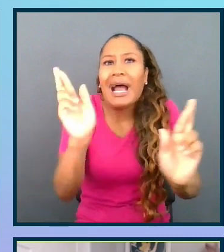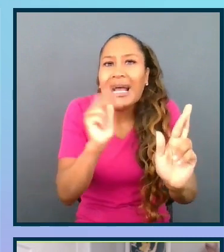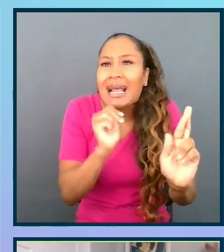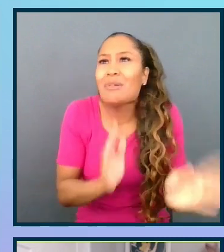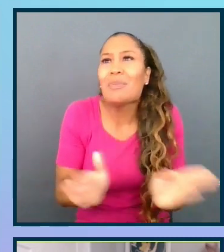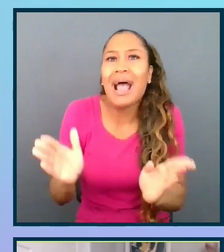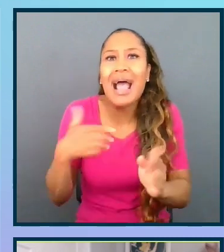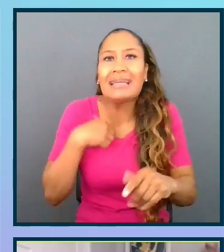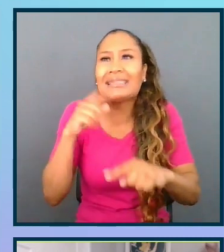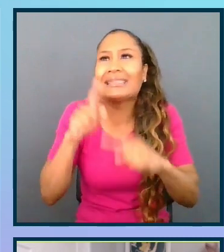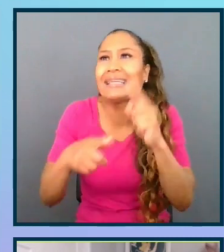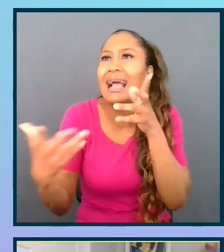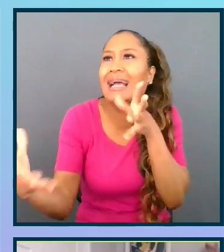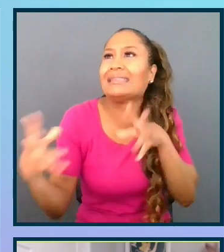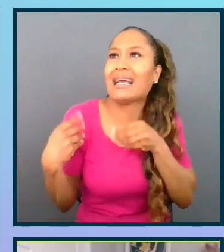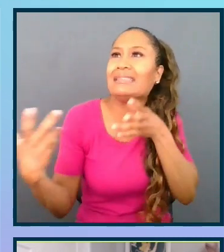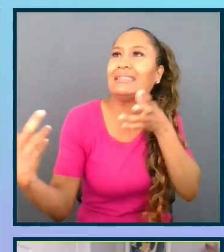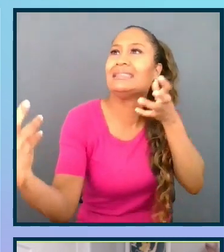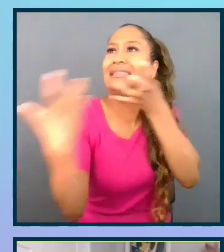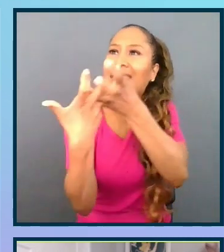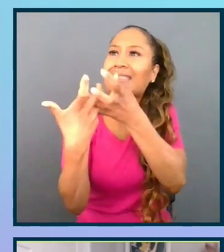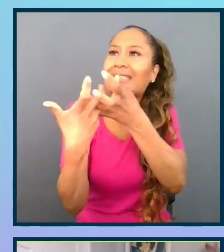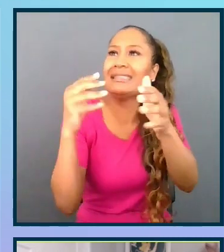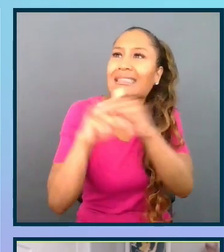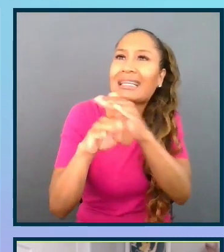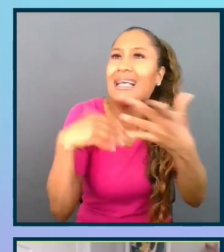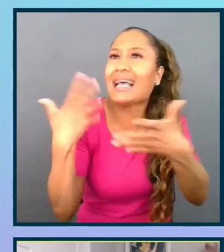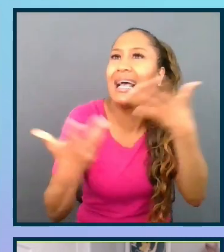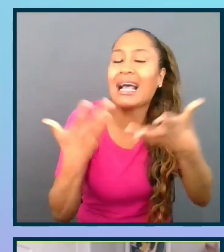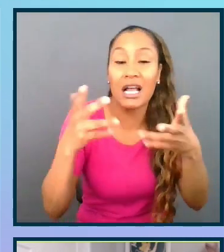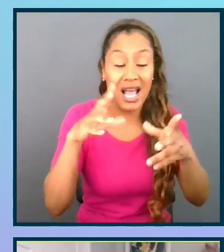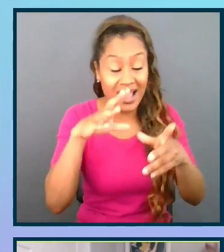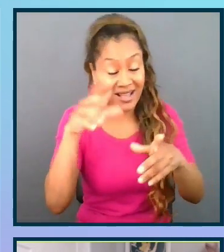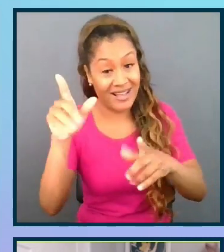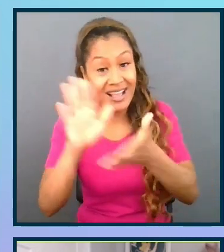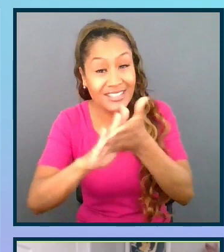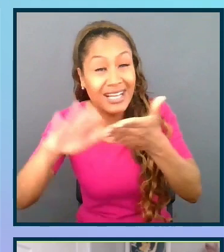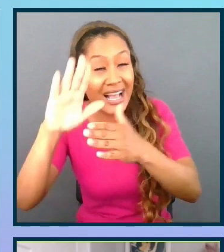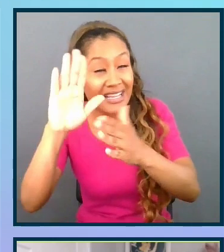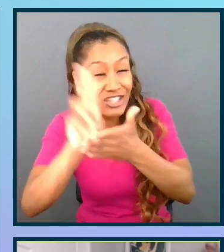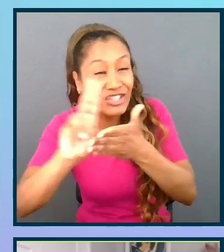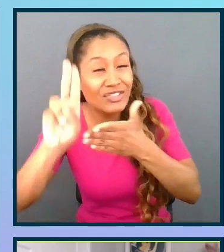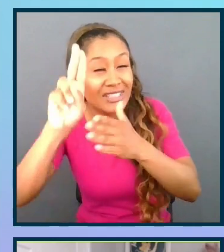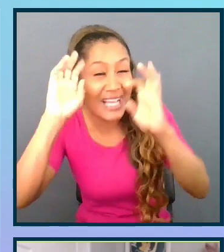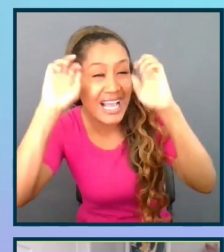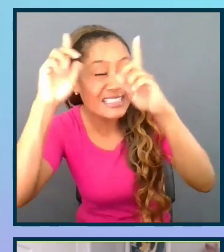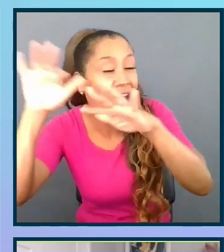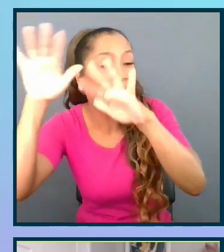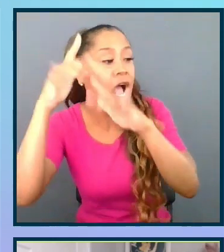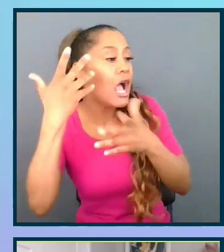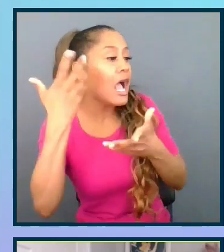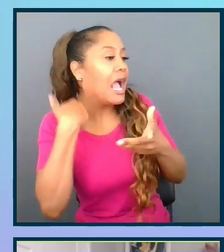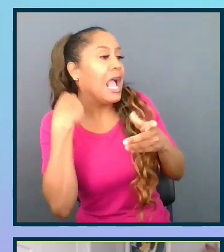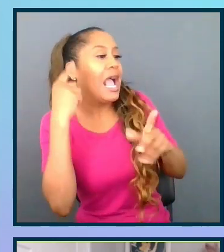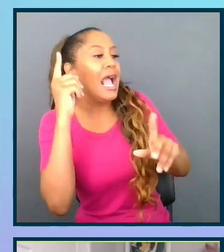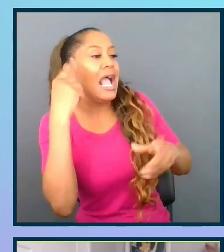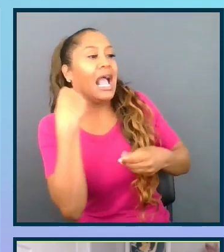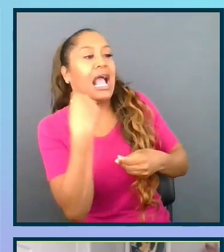And that higher ed, at least, and likely other institutions are feeling like they're not able to prepare designers enough yet.